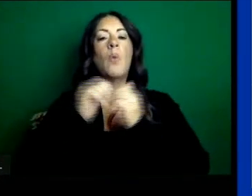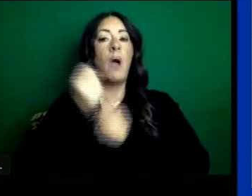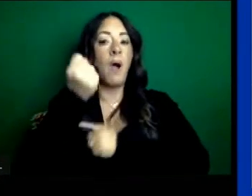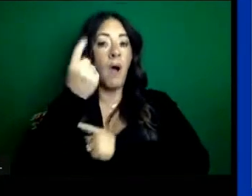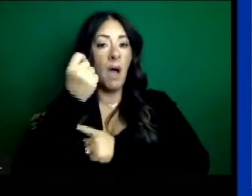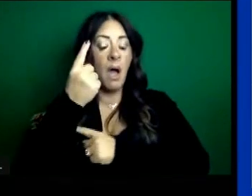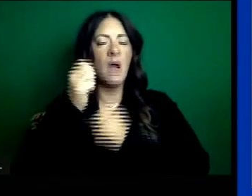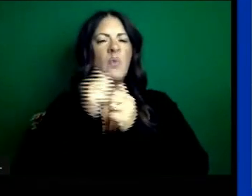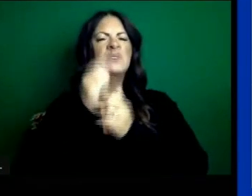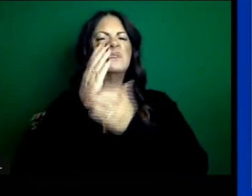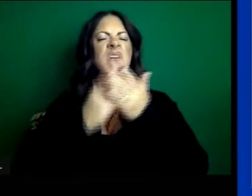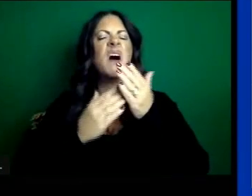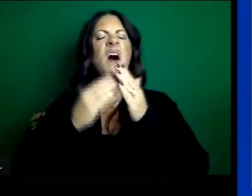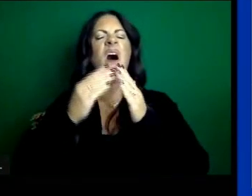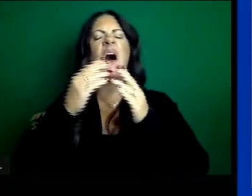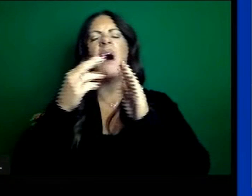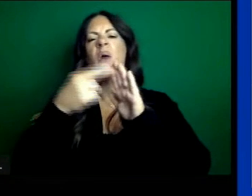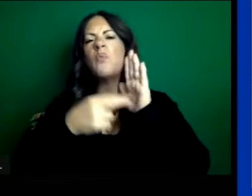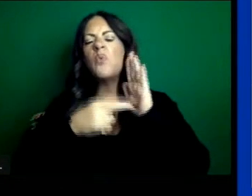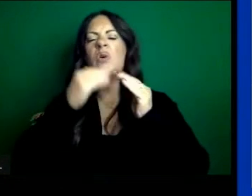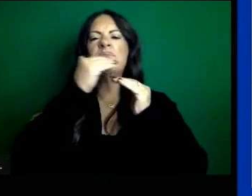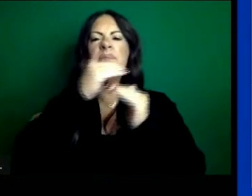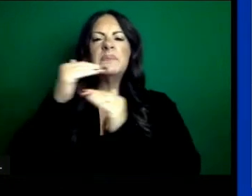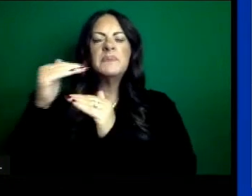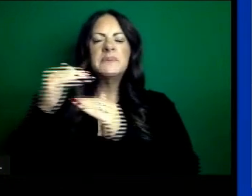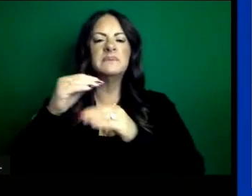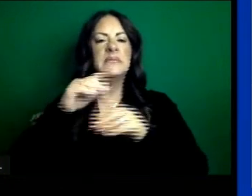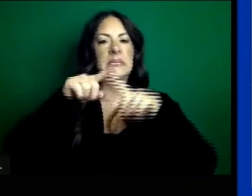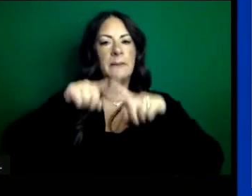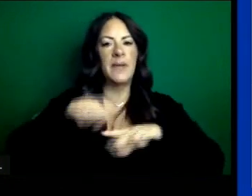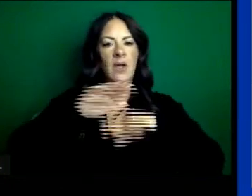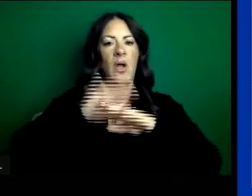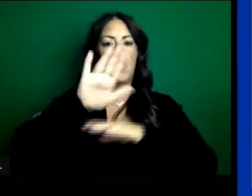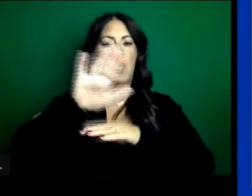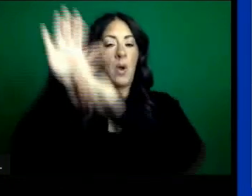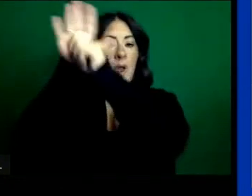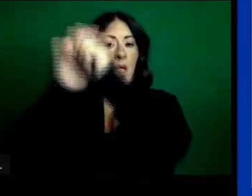LOOKED AT OUR PROJECTIONS FOUR WEEKS FROM NOW AROUND WHERE WE